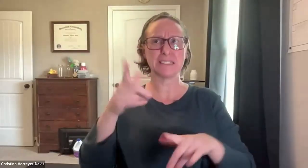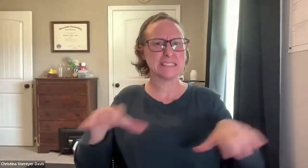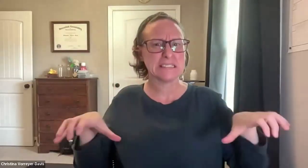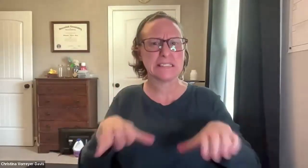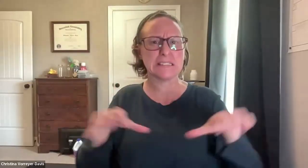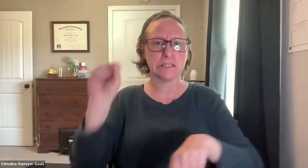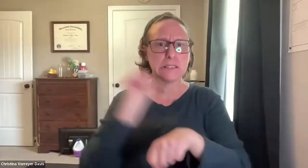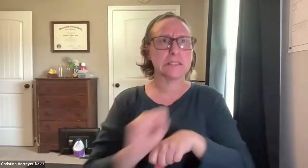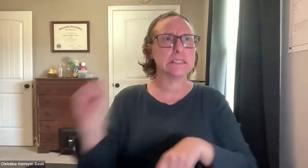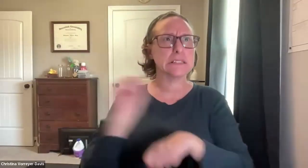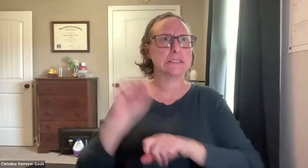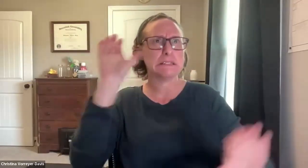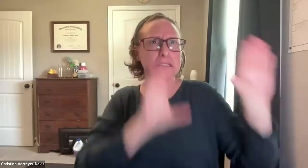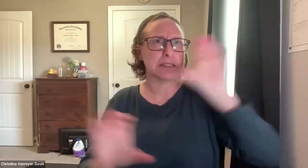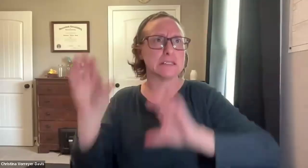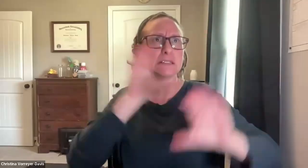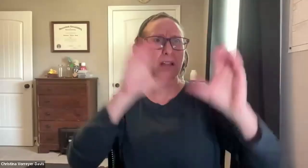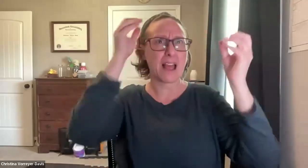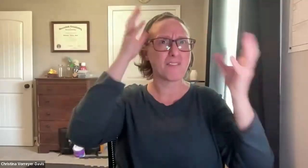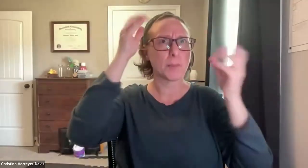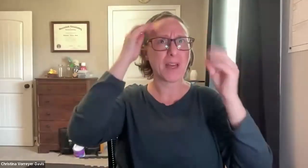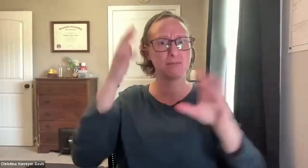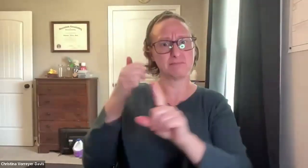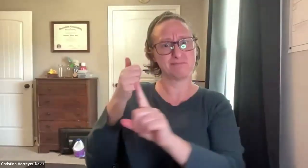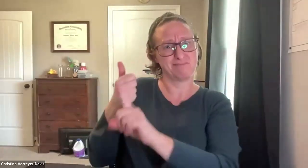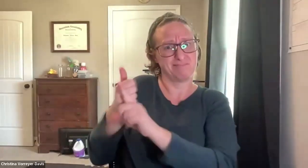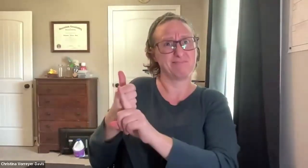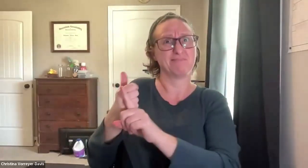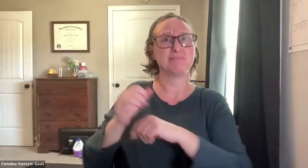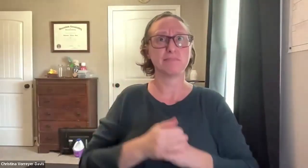So it requires that parents have to actively seek that information for themselves.